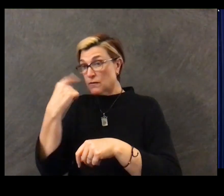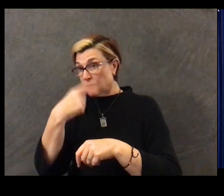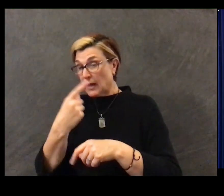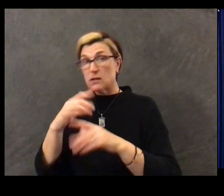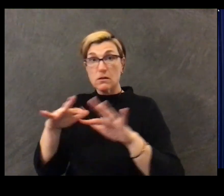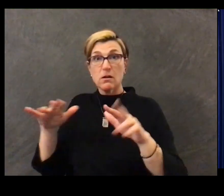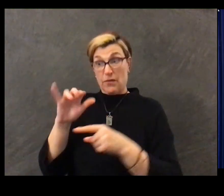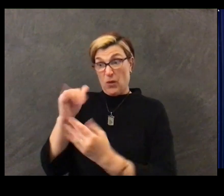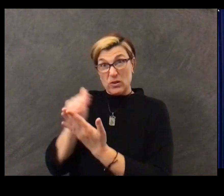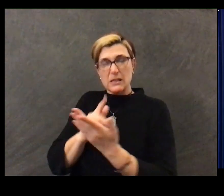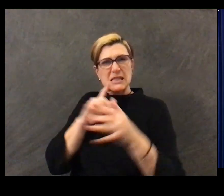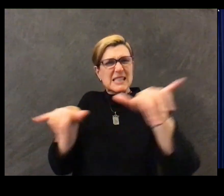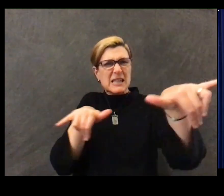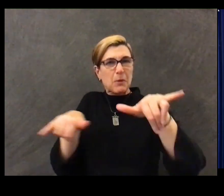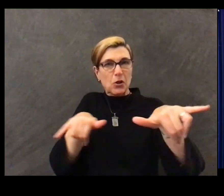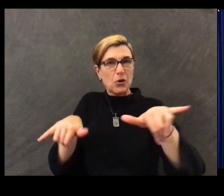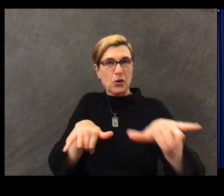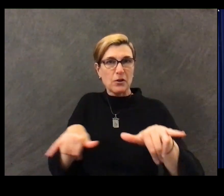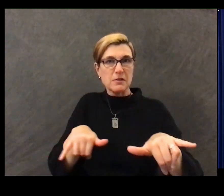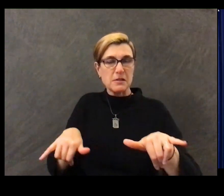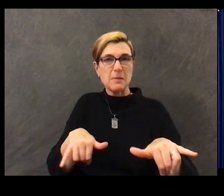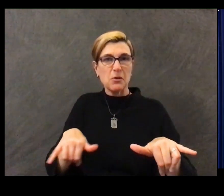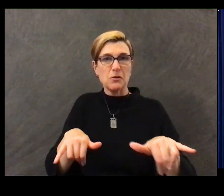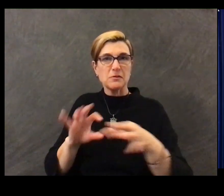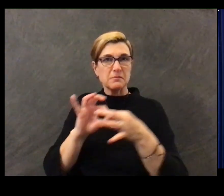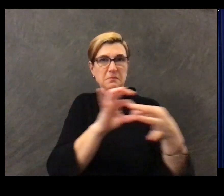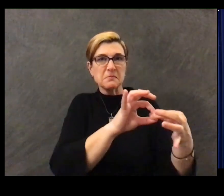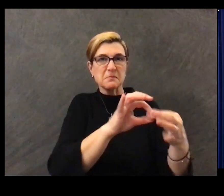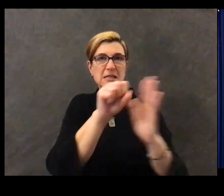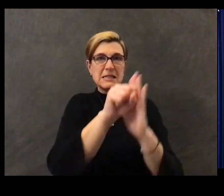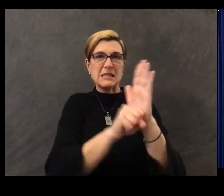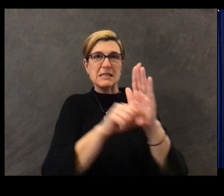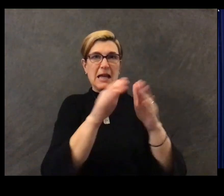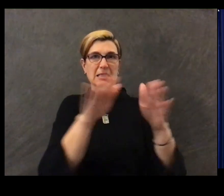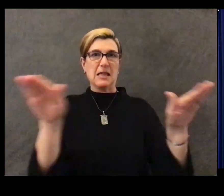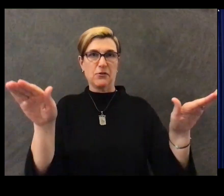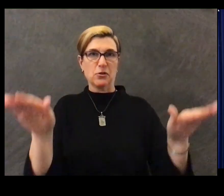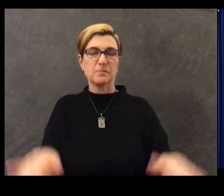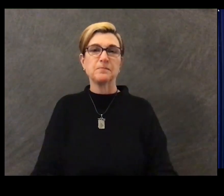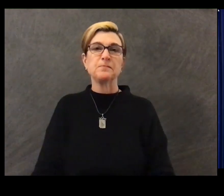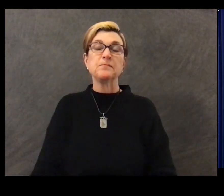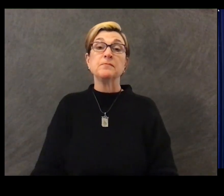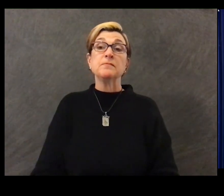trying to say is that the program is not one that is going to be turn the lights